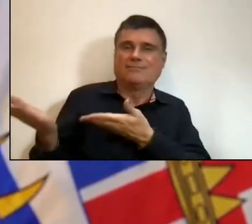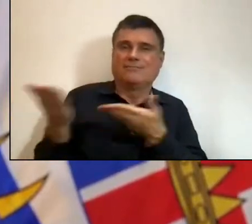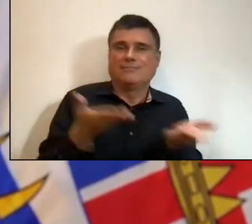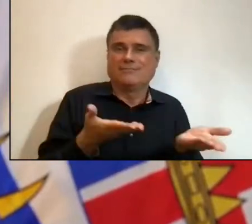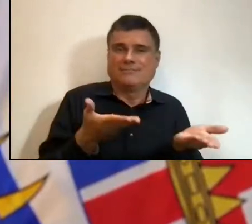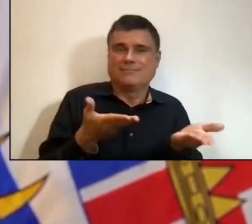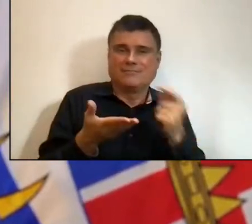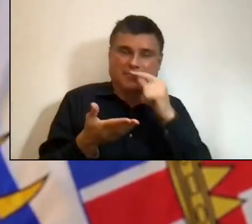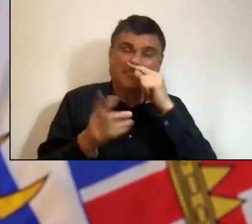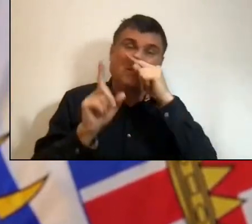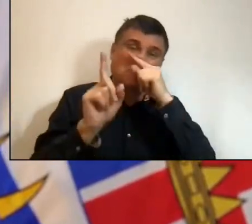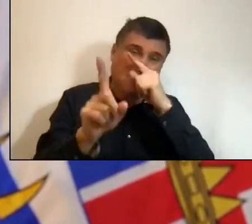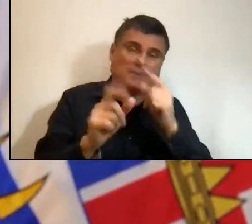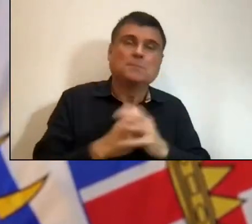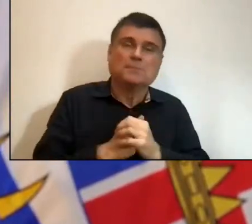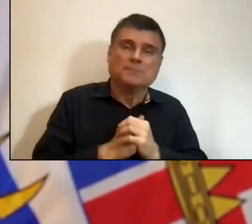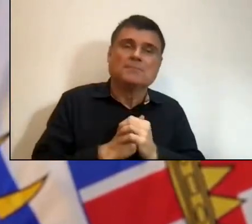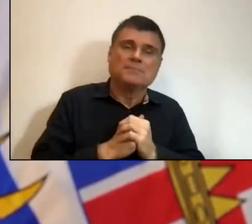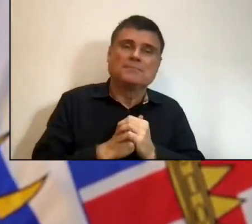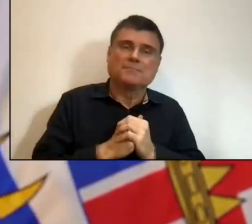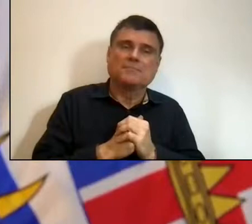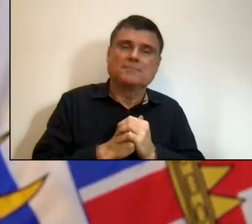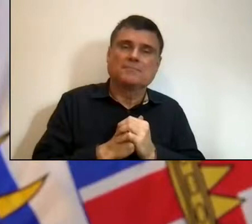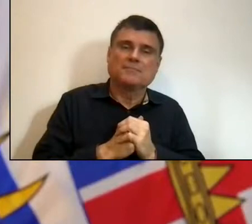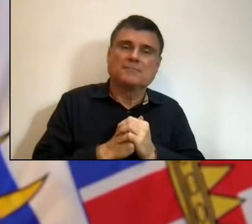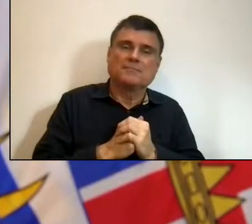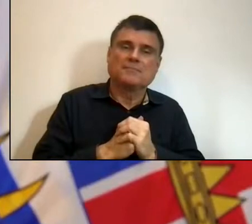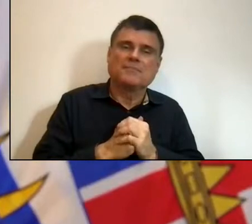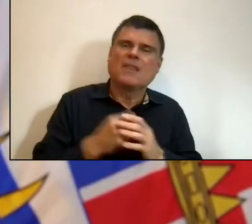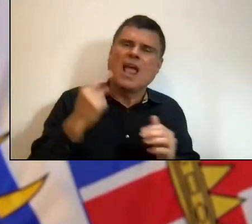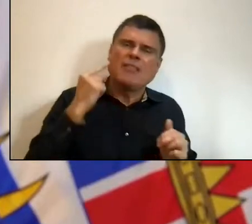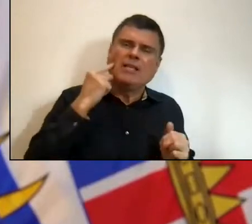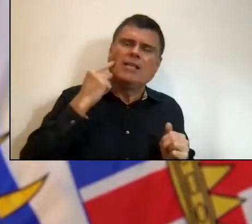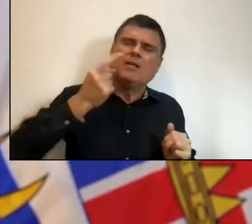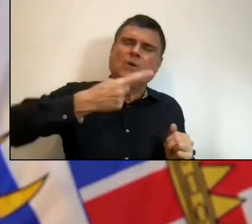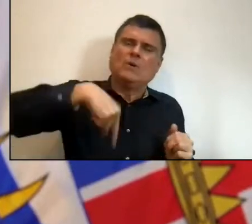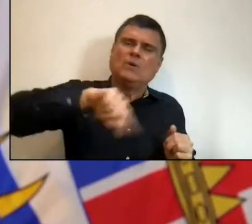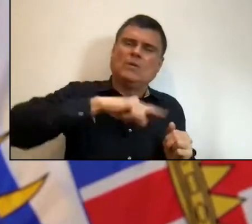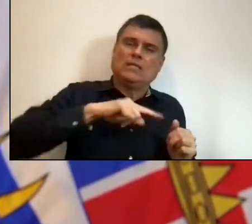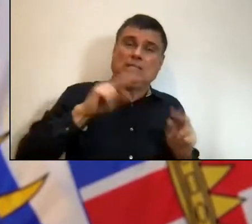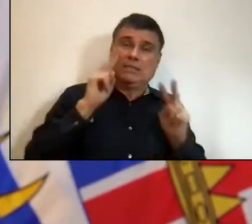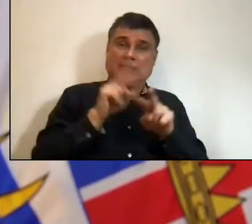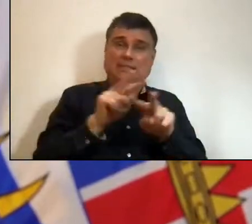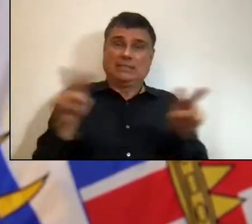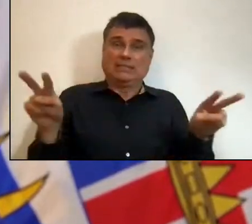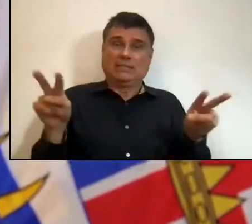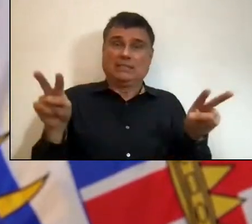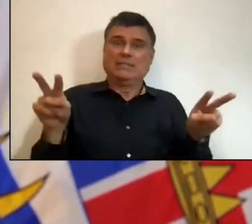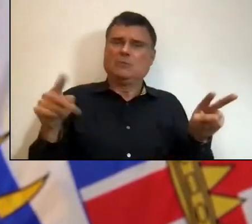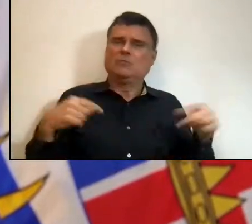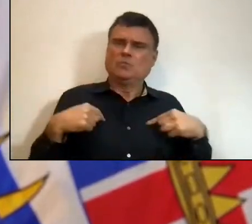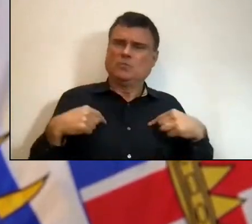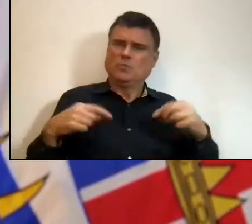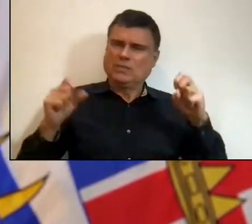we've shown that we can -- we have -- we can re-adapt. We can be brave in the face of